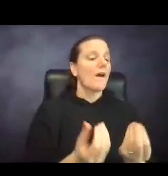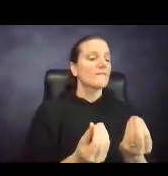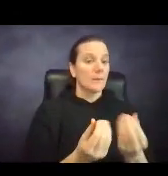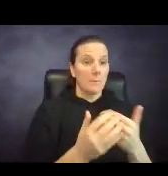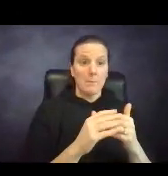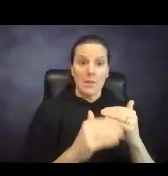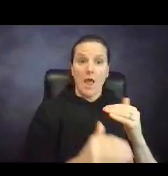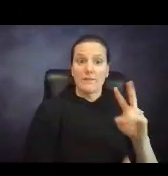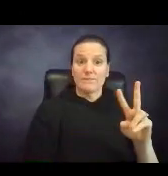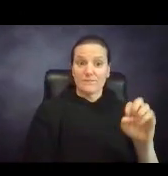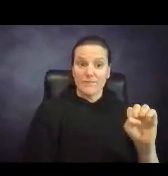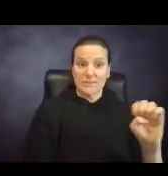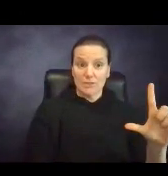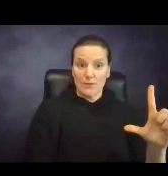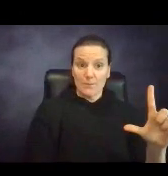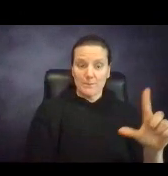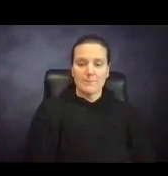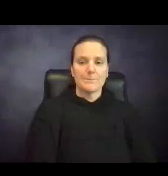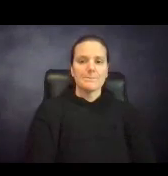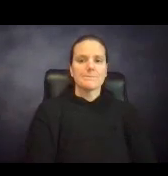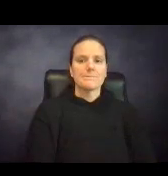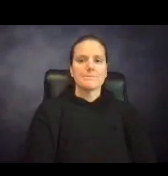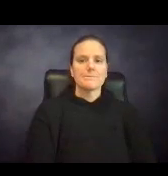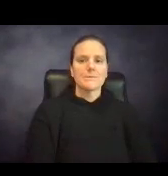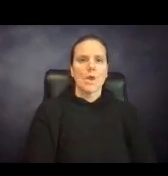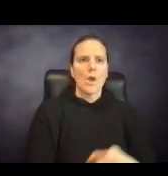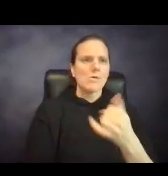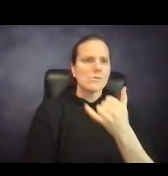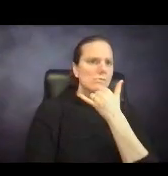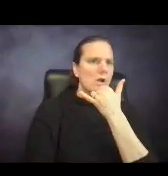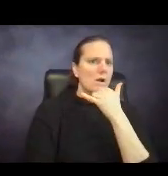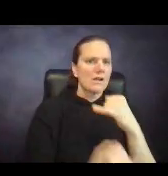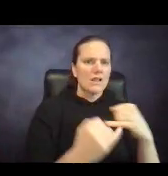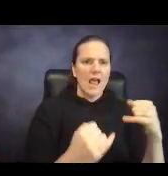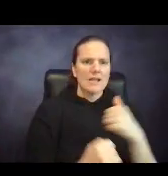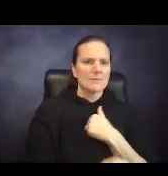There's a great, oh, I have this on the wrong line, I'm sorry, I'll, I'll change that here in a minute.